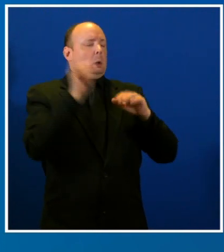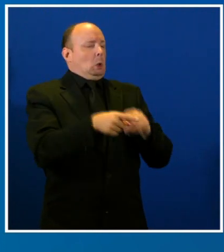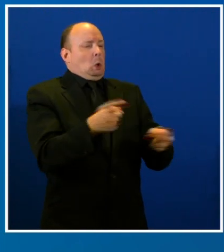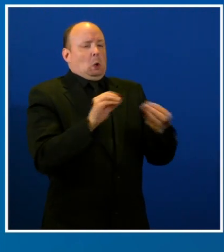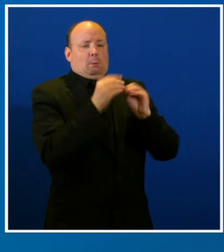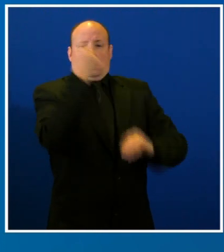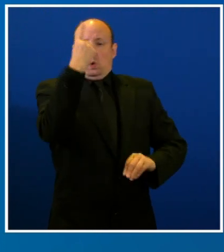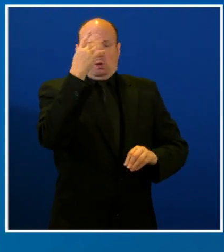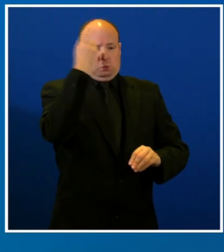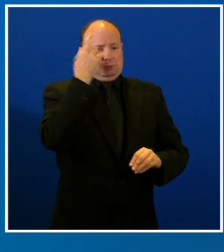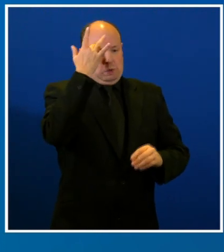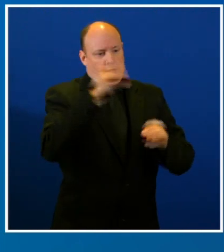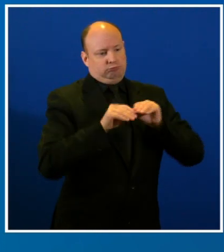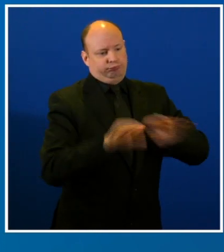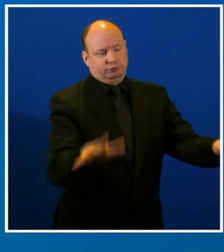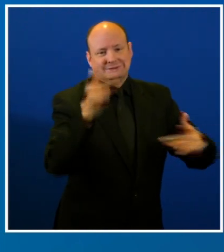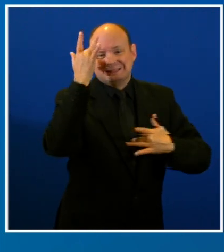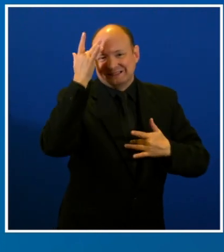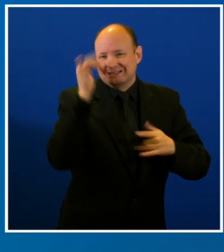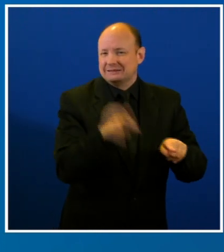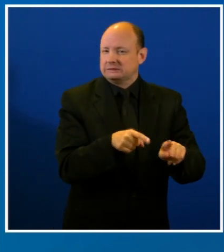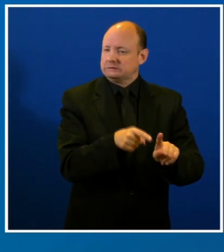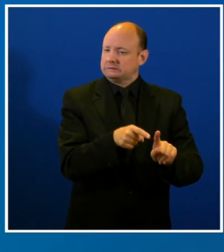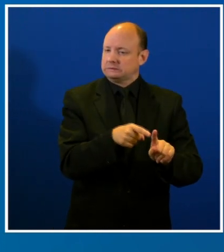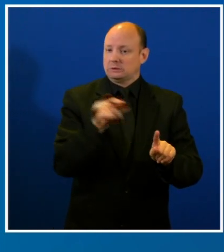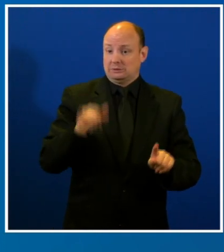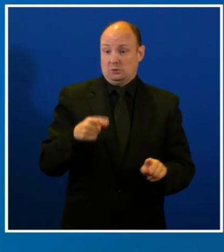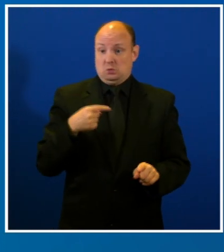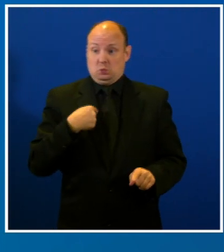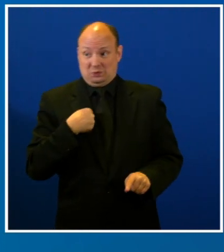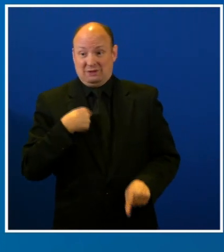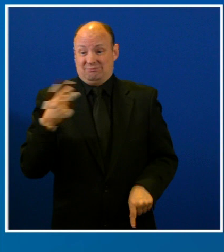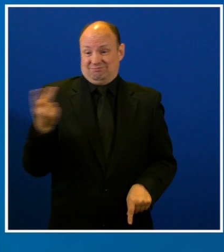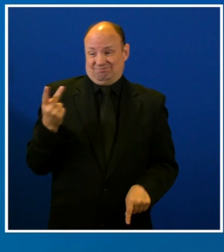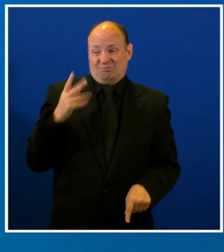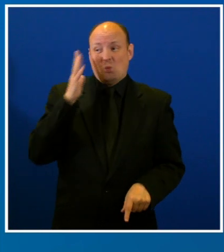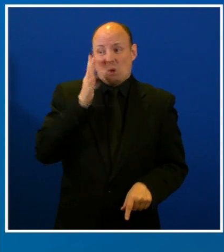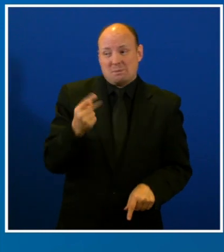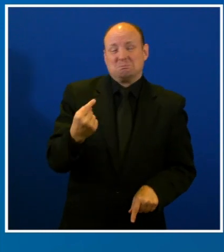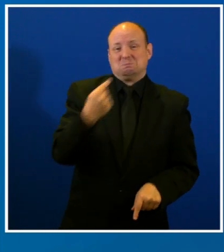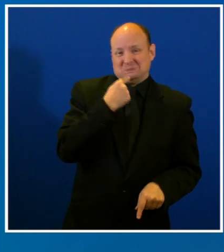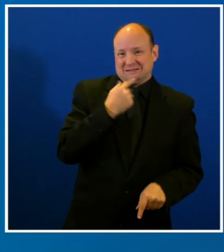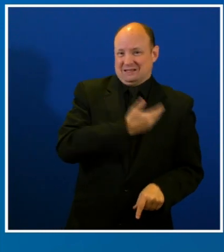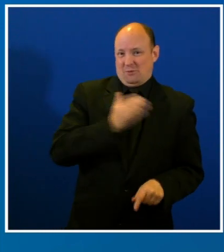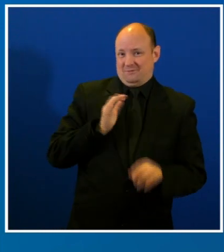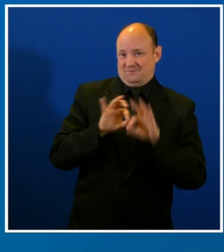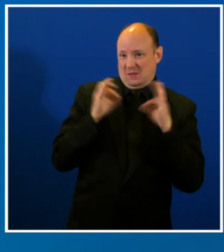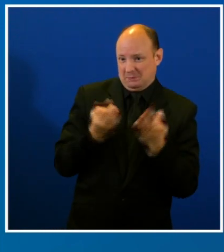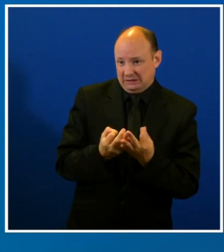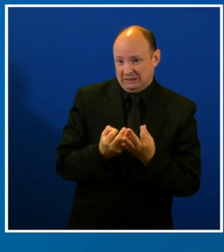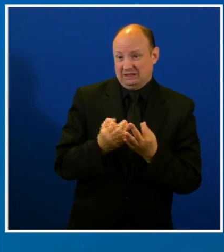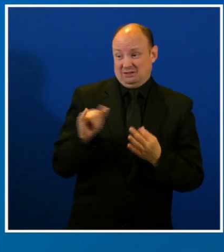I know Terry and I will miss being with family and we'll be by ourselves at home. Our son,